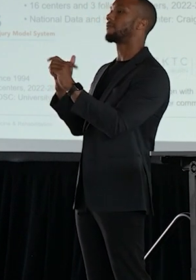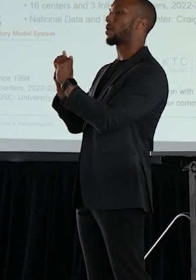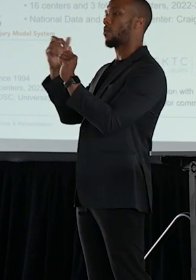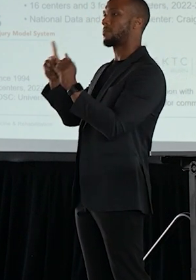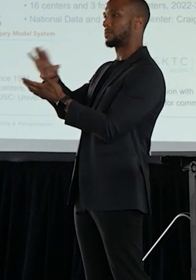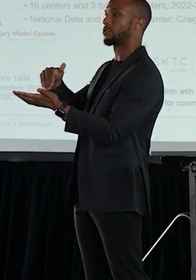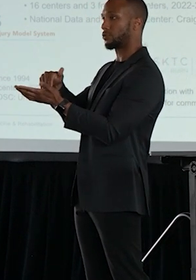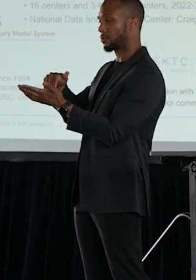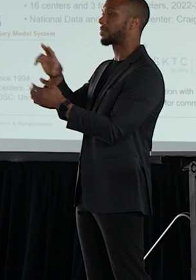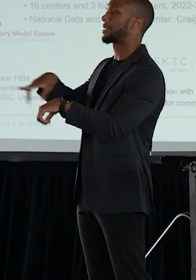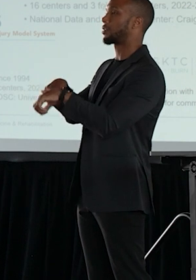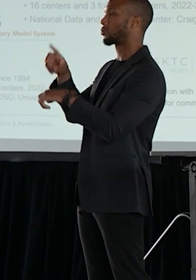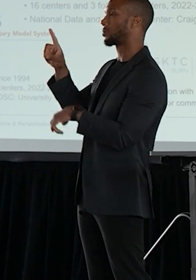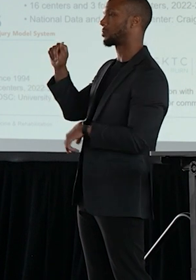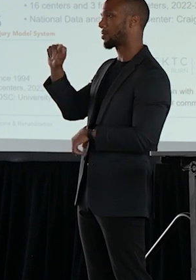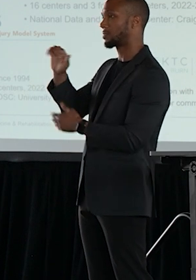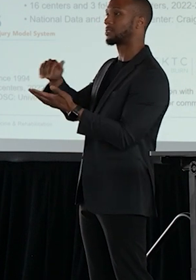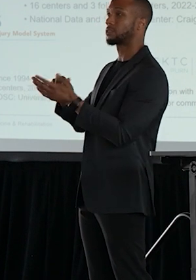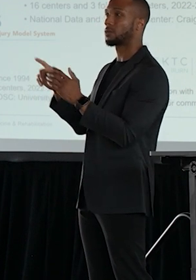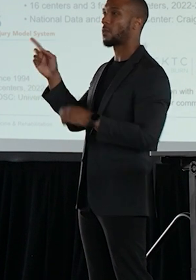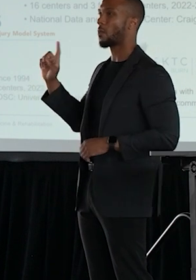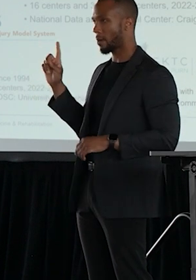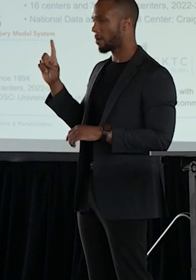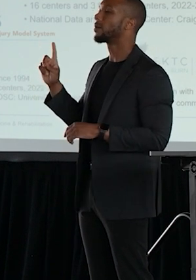national data center is located in Quake Hospital in Denver,